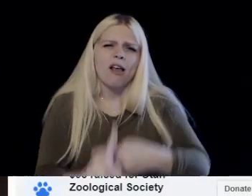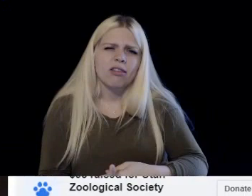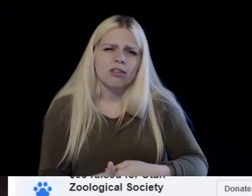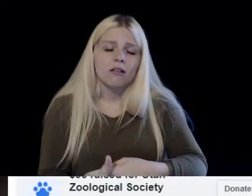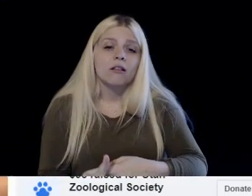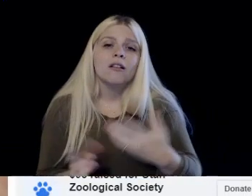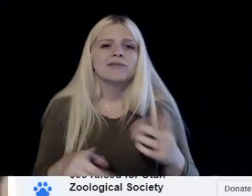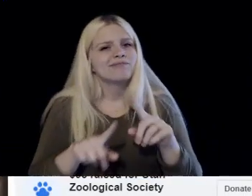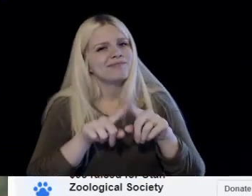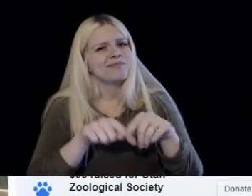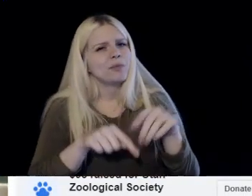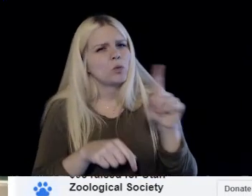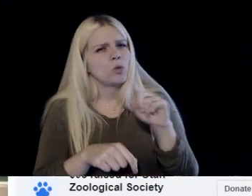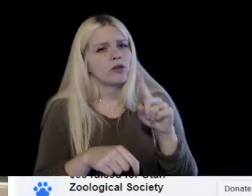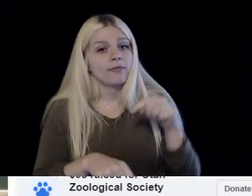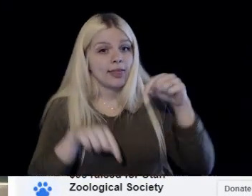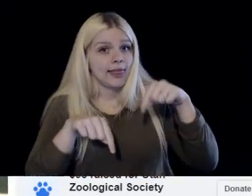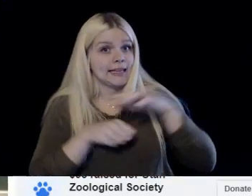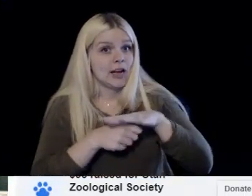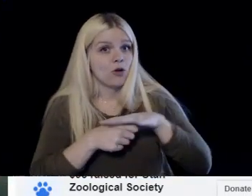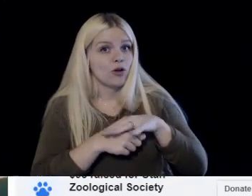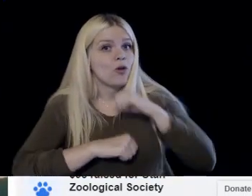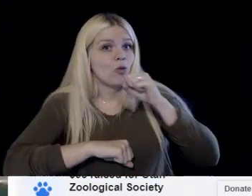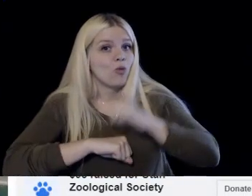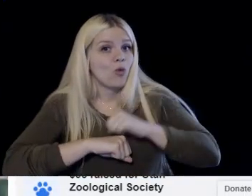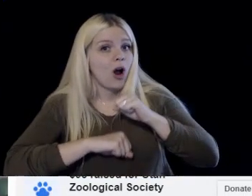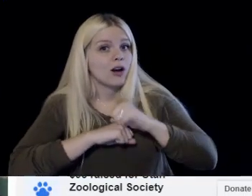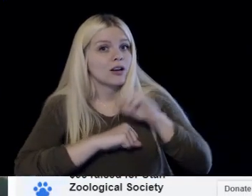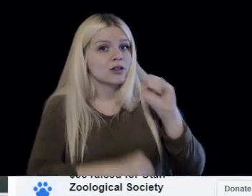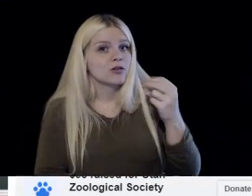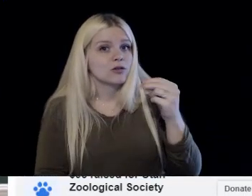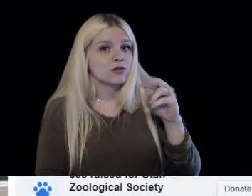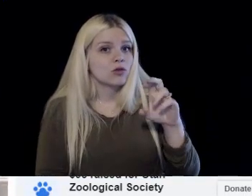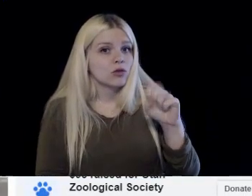If you're in Rocky Shores, we have a lot of water and we do a lot more ice treats than some of the other areas,